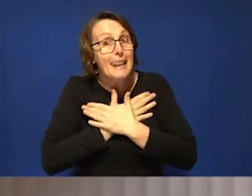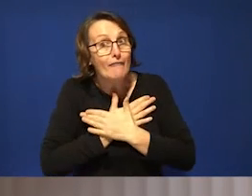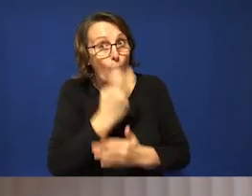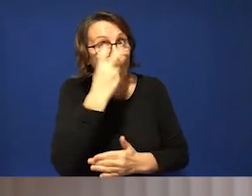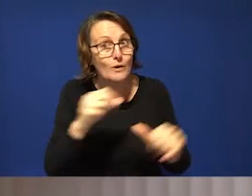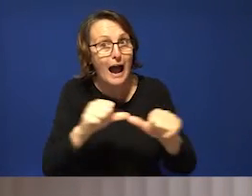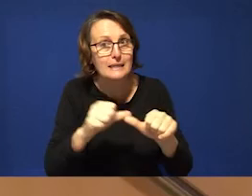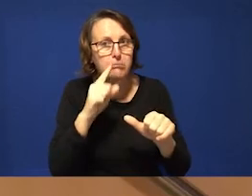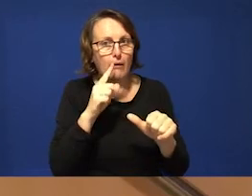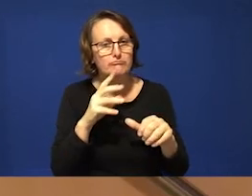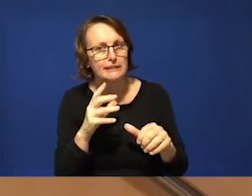but needs a little bit of TLC.